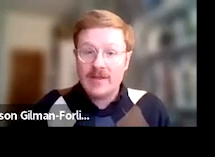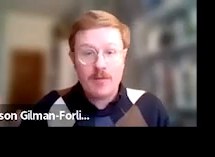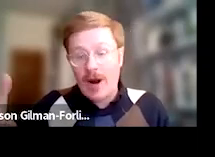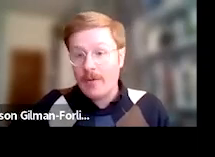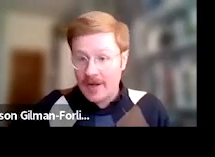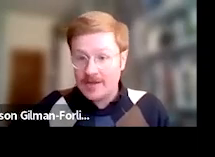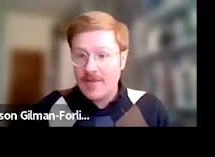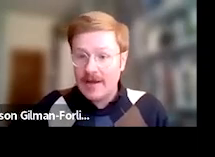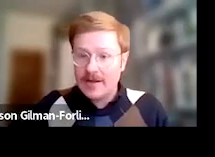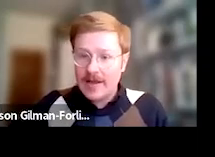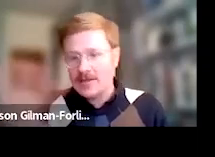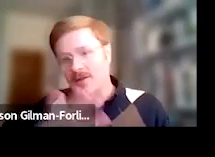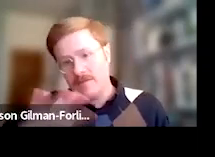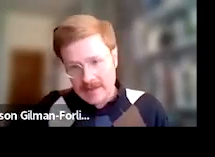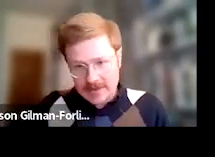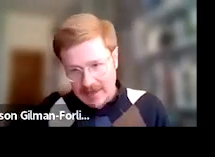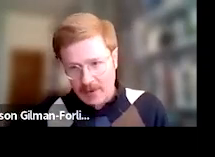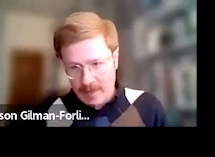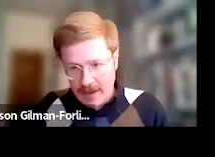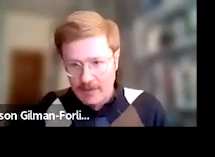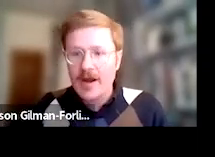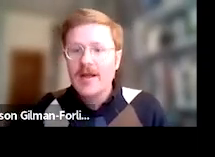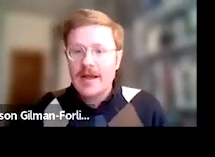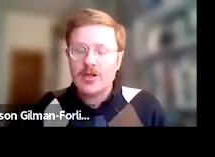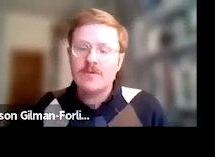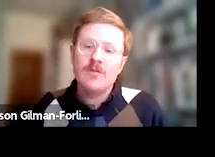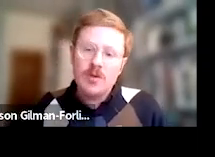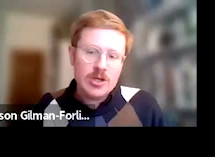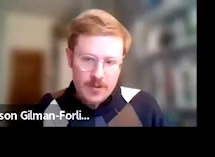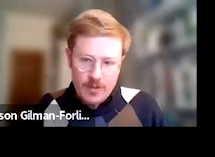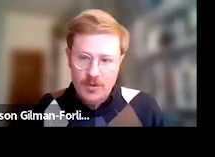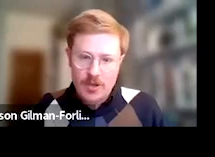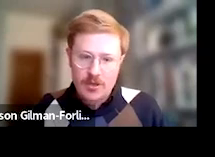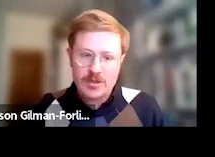If the property is abandoned, that's a separate thing. In terms of municipal use,